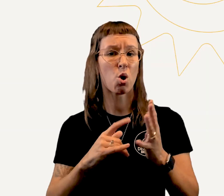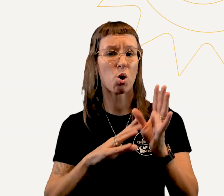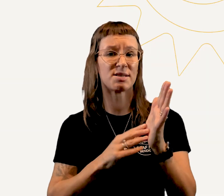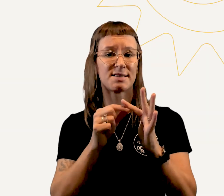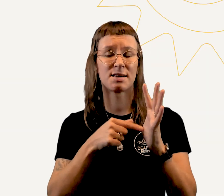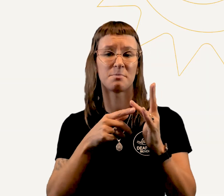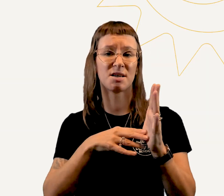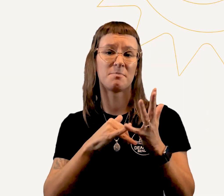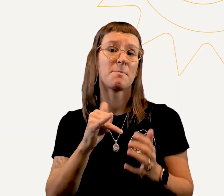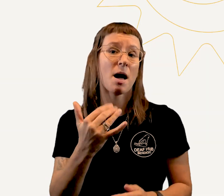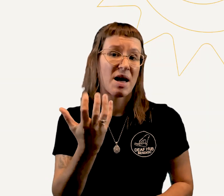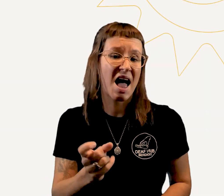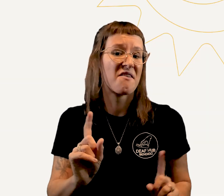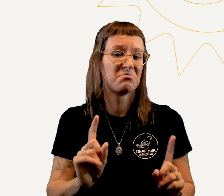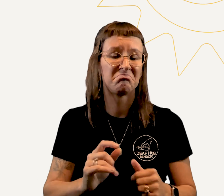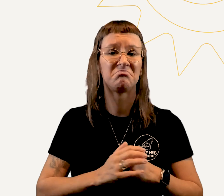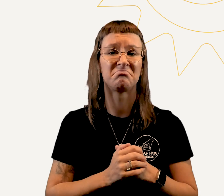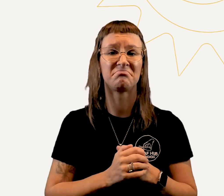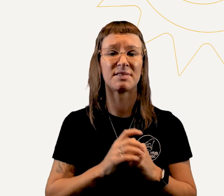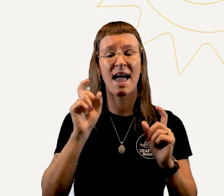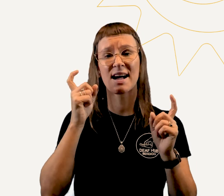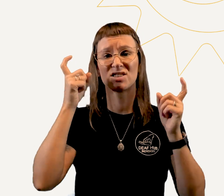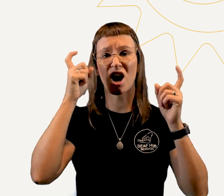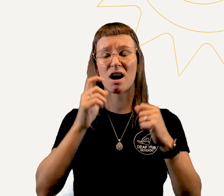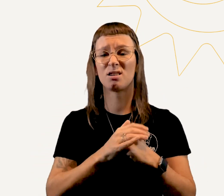Other common symptoms as seen on the screen may include: 1- Anxiety